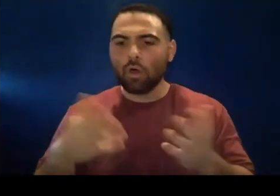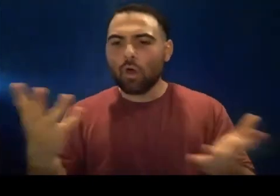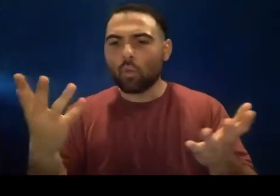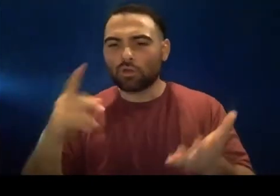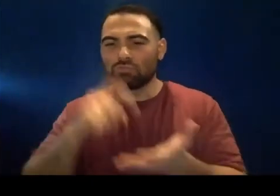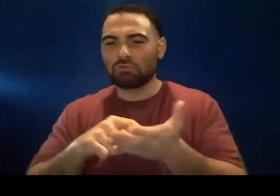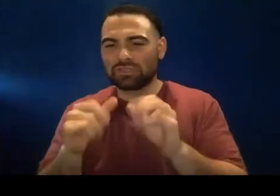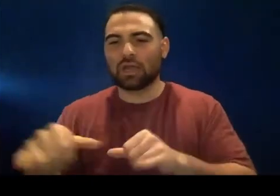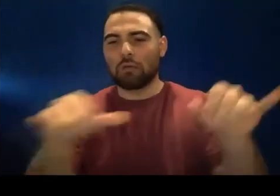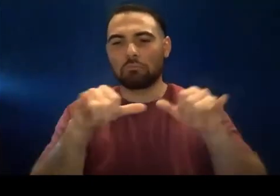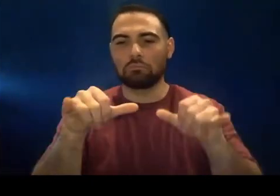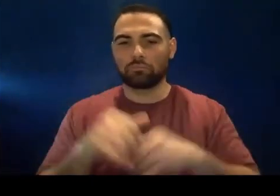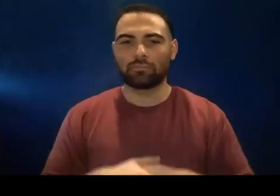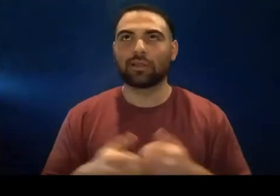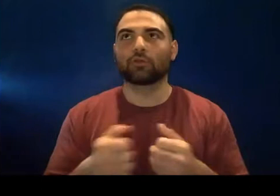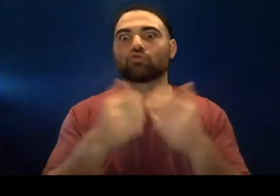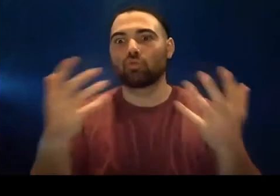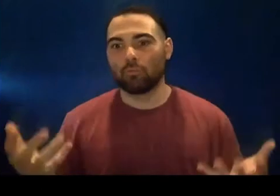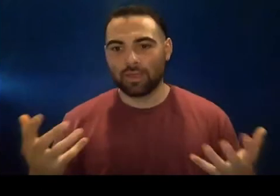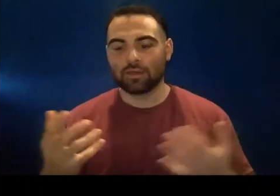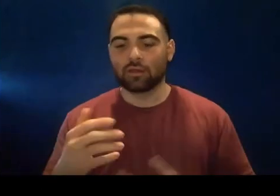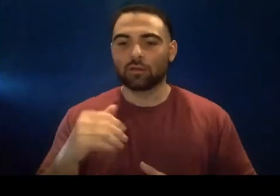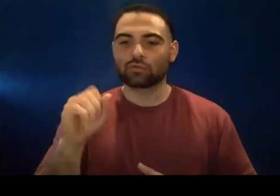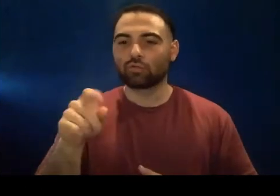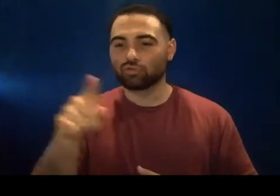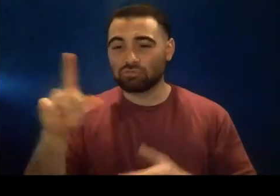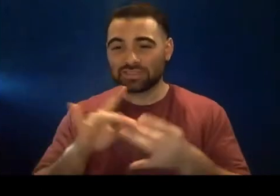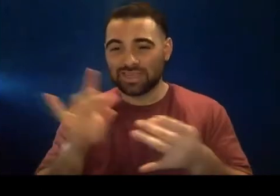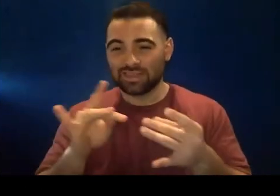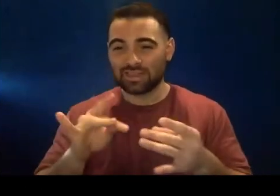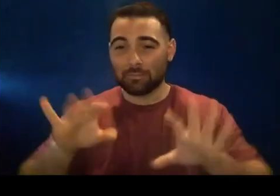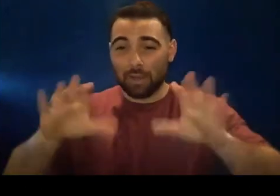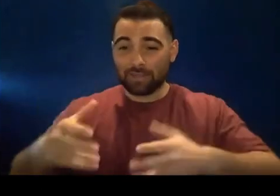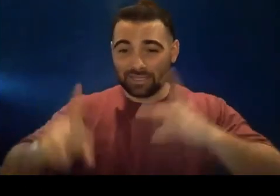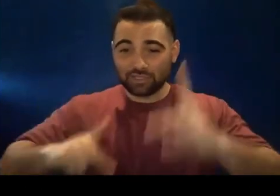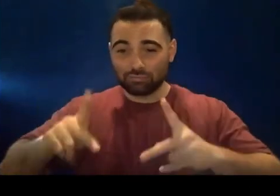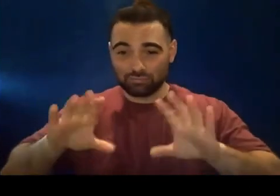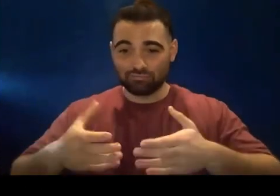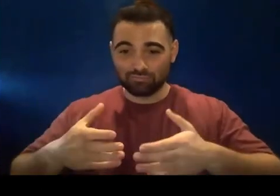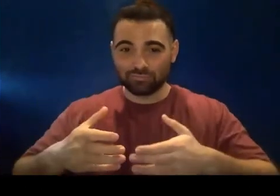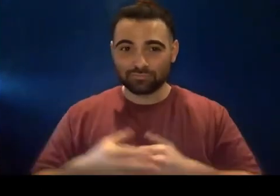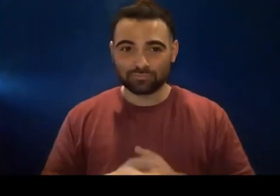There are so many, and as you said, population and needs that-